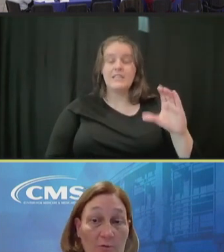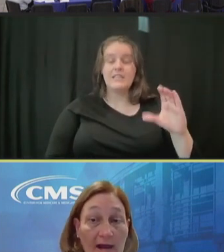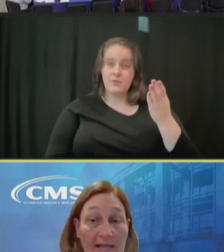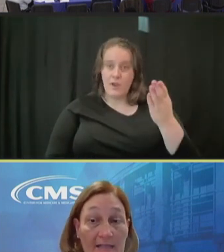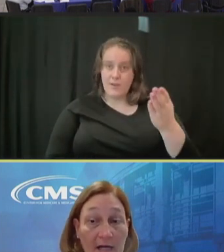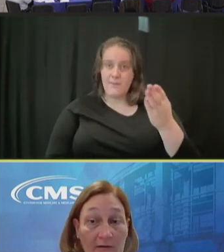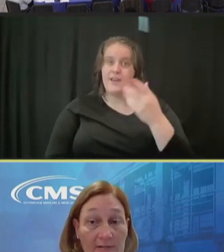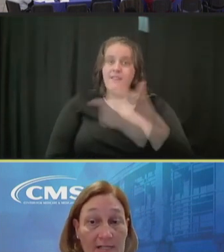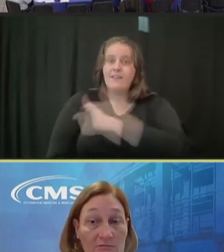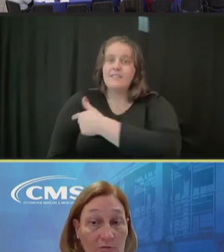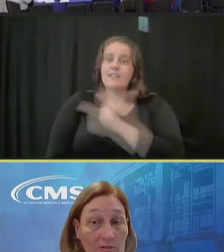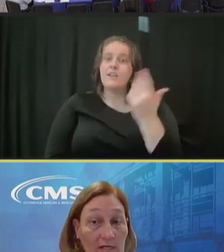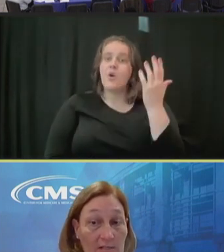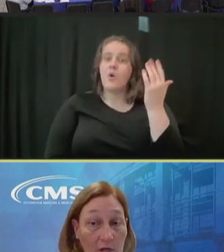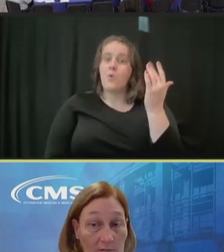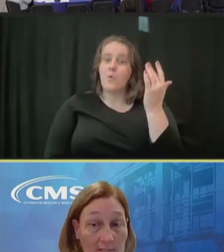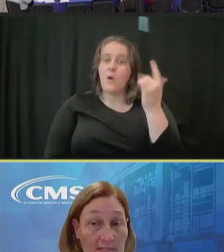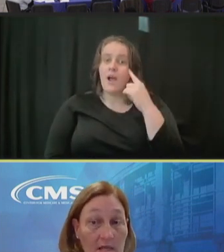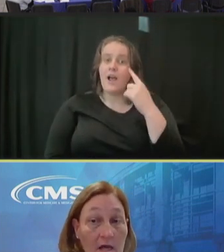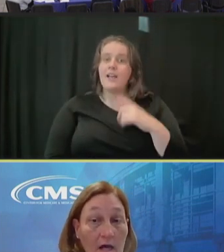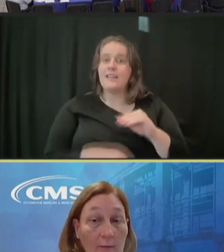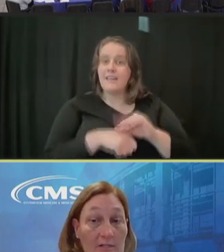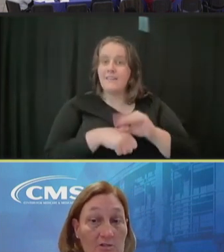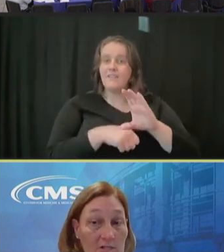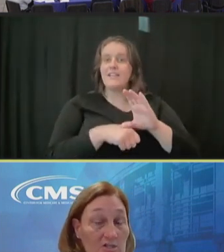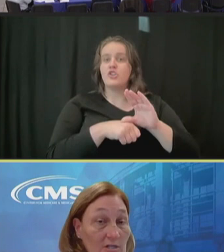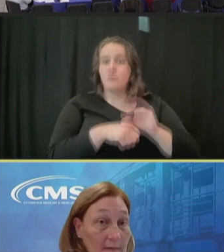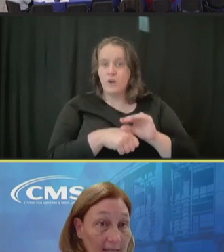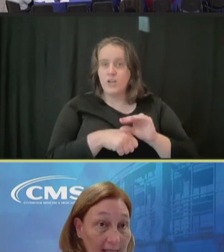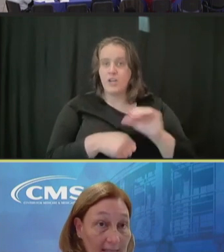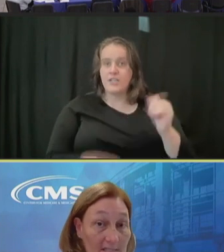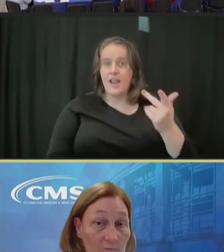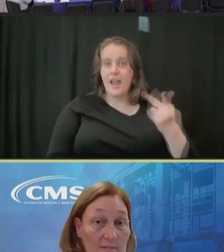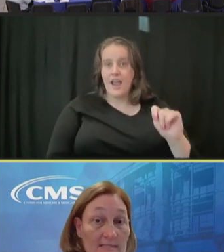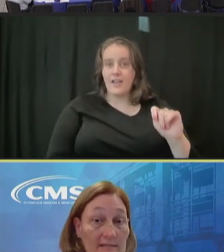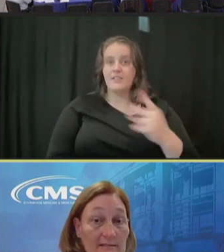which provided coverage for adults in traditional Medicaid. This was